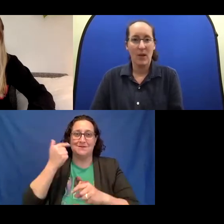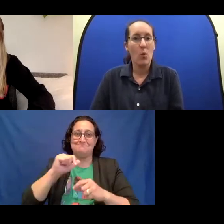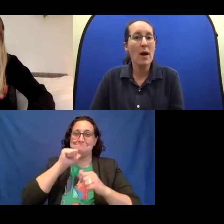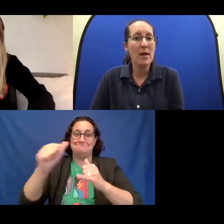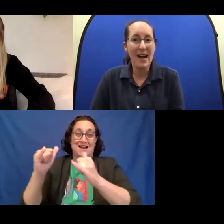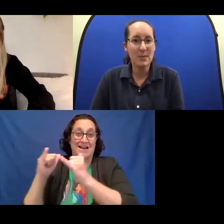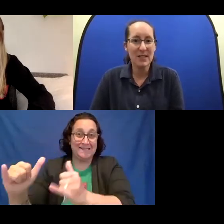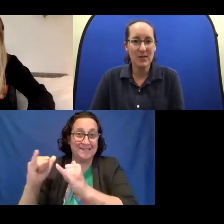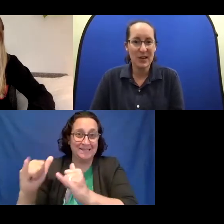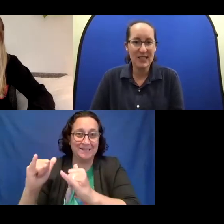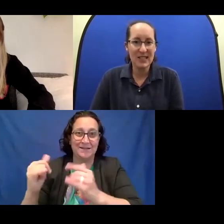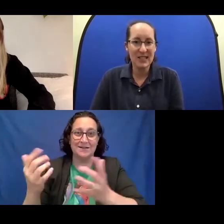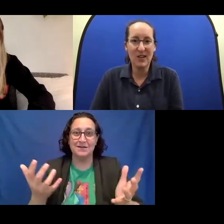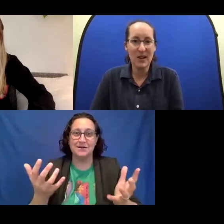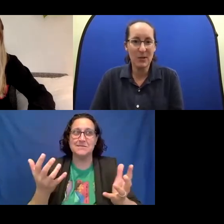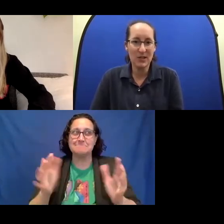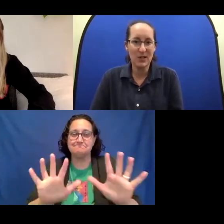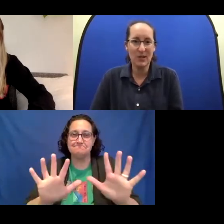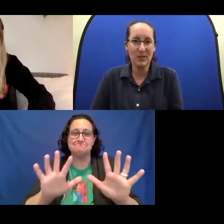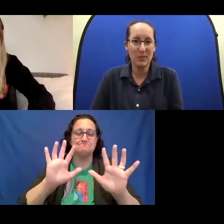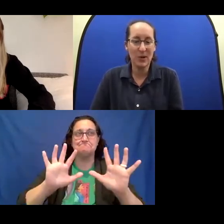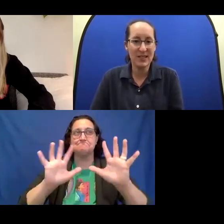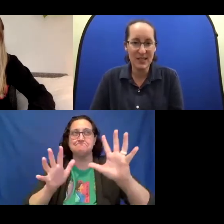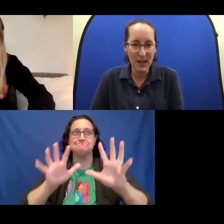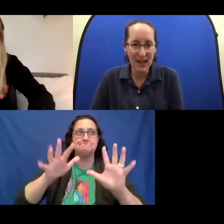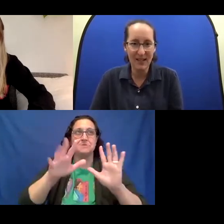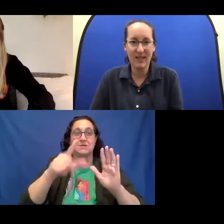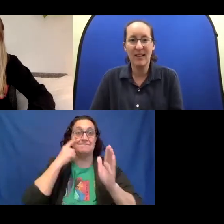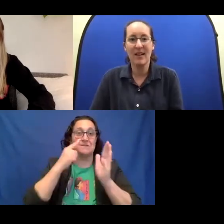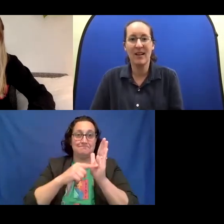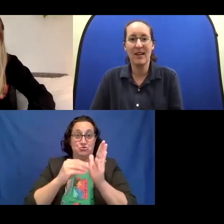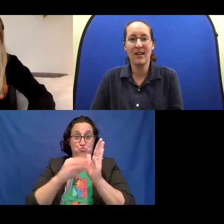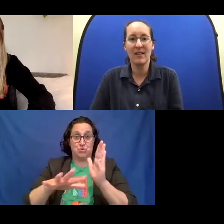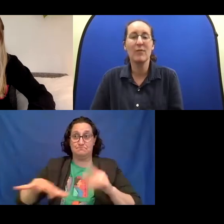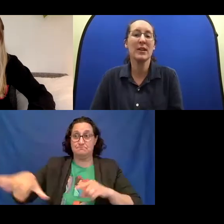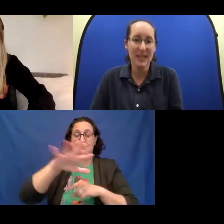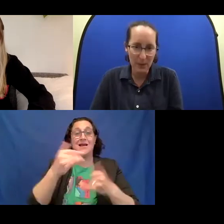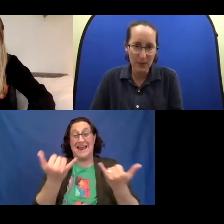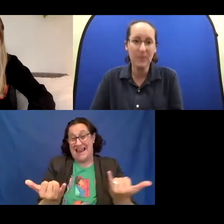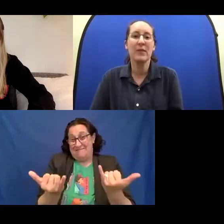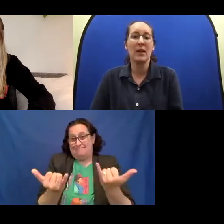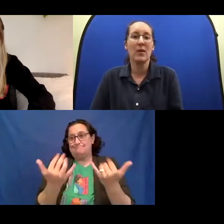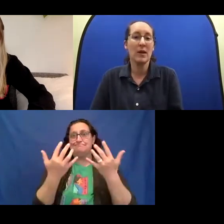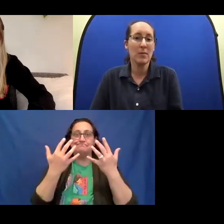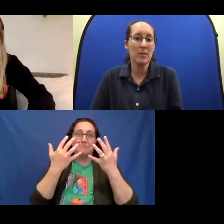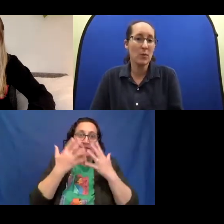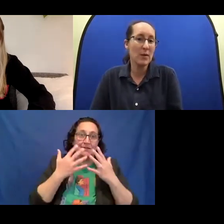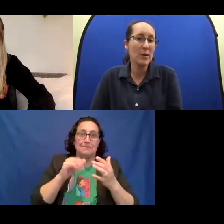what aspects of your identity you're able to put on display, for example, when I'm around